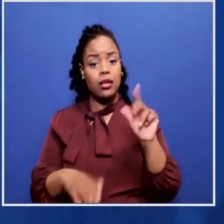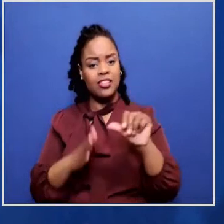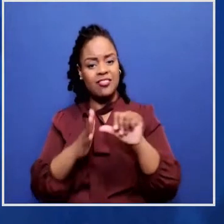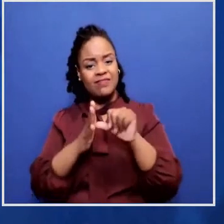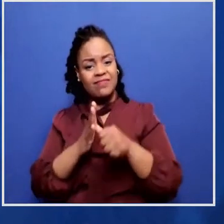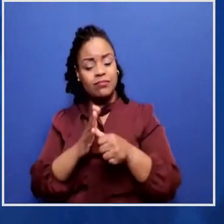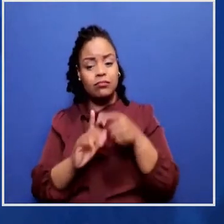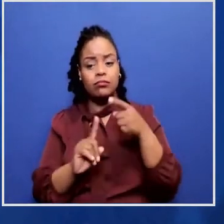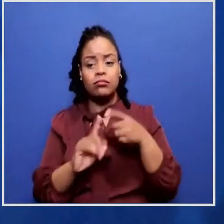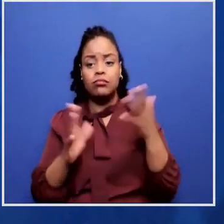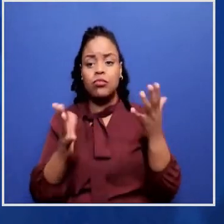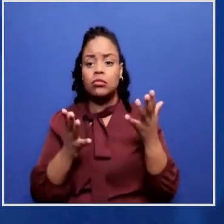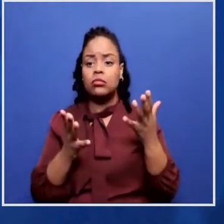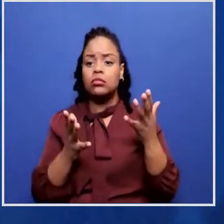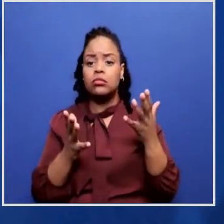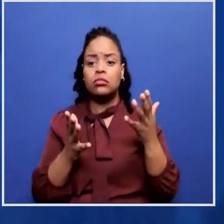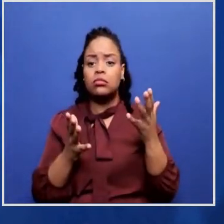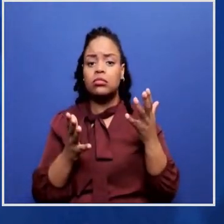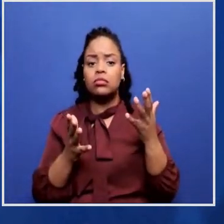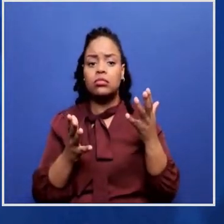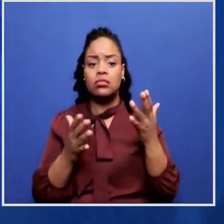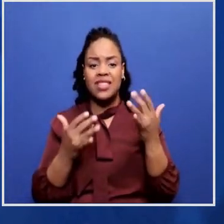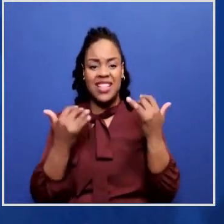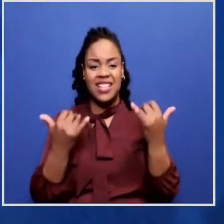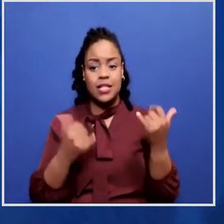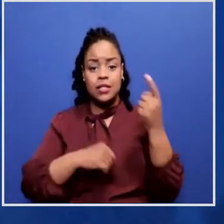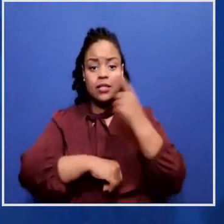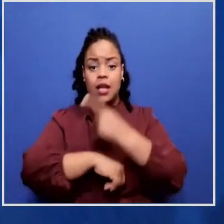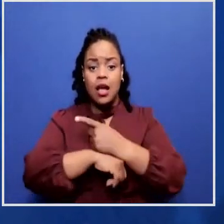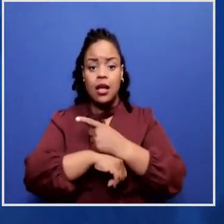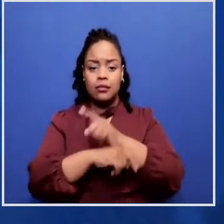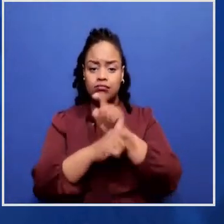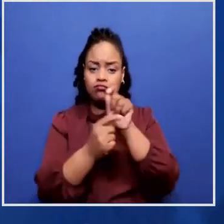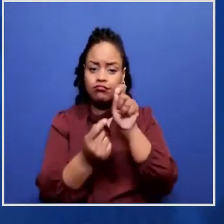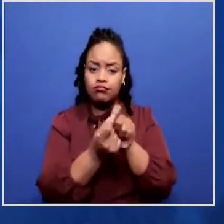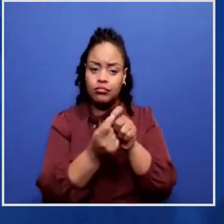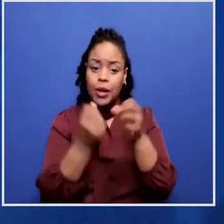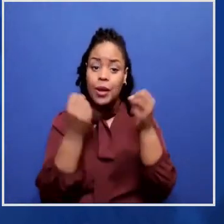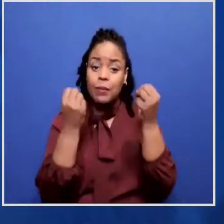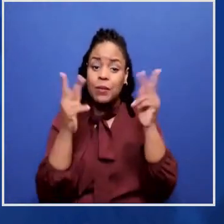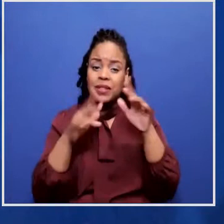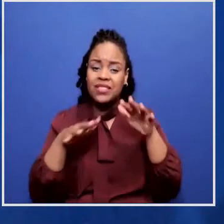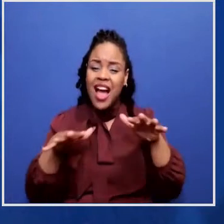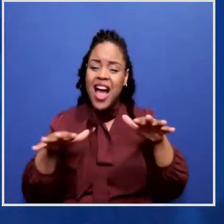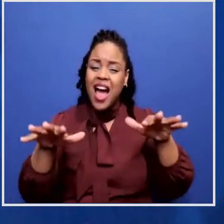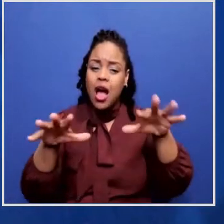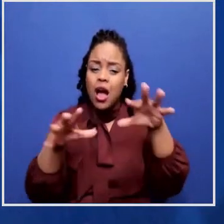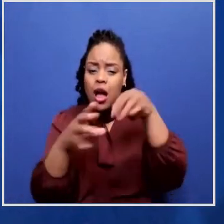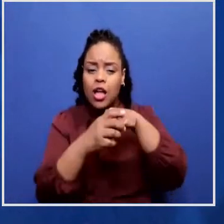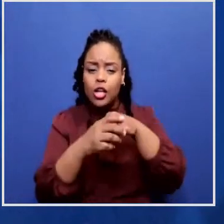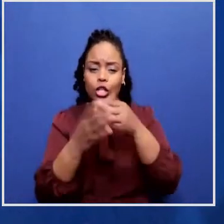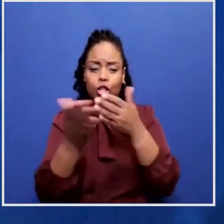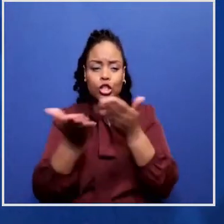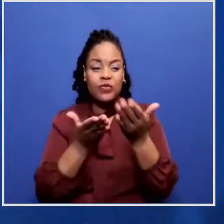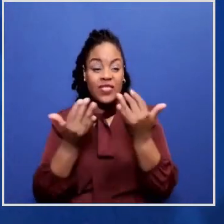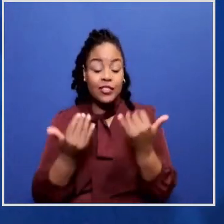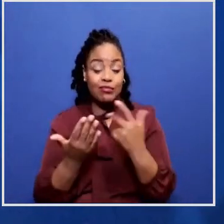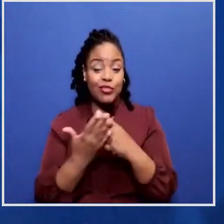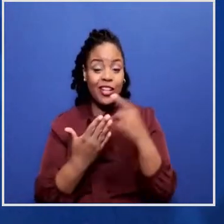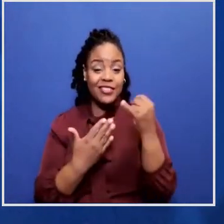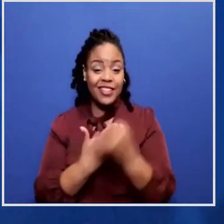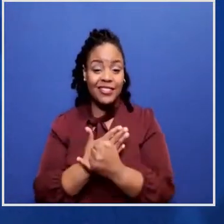THE MARTIN LUTHER KING HOLIDAY